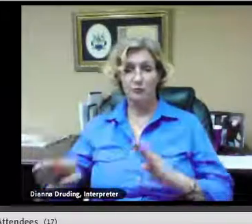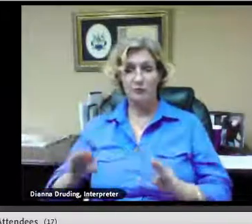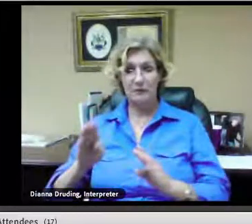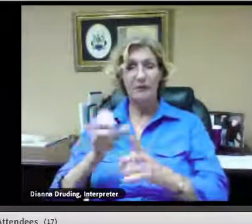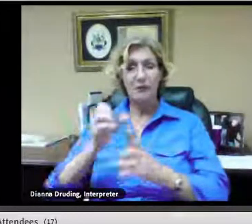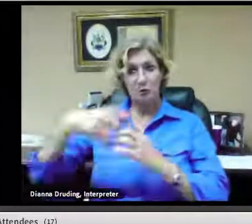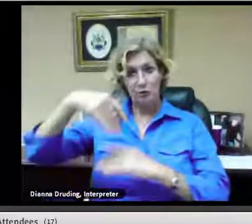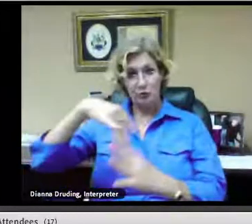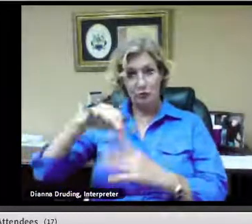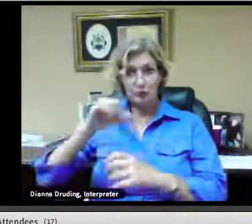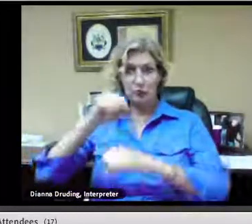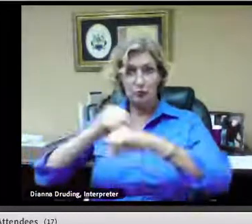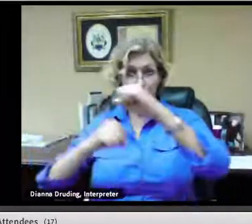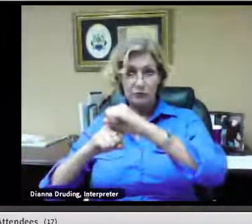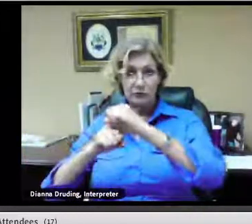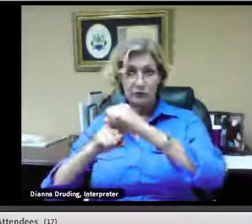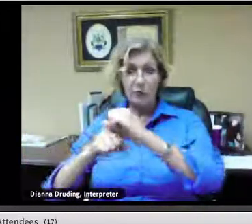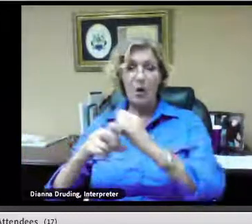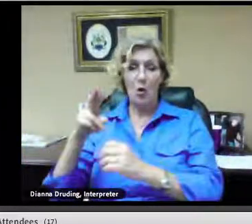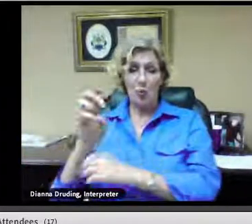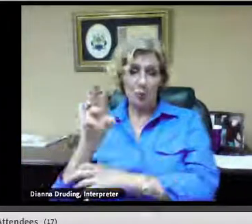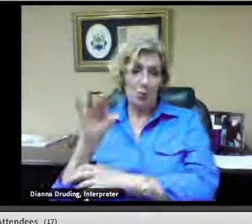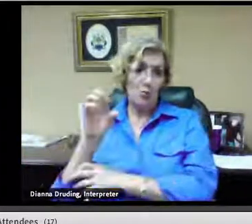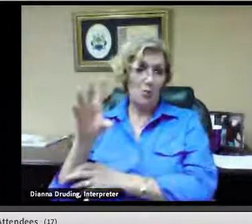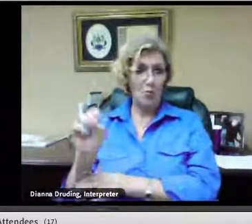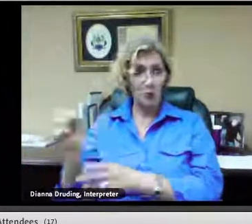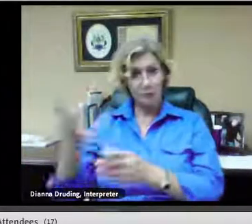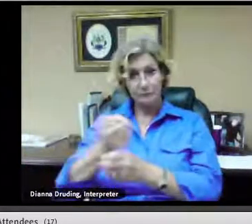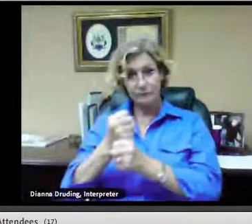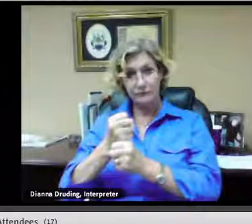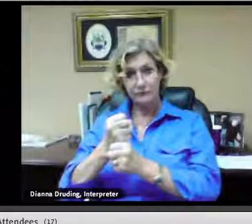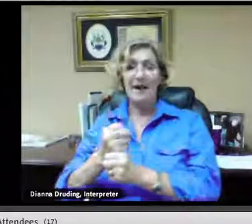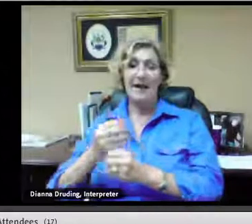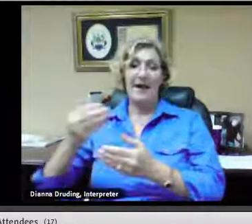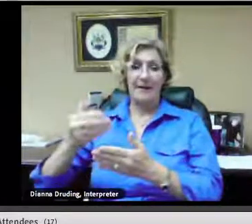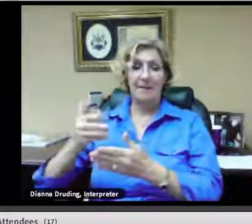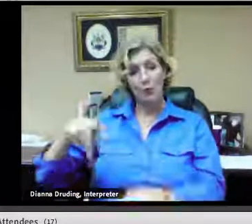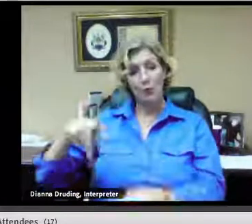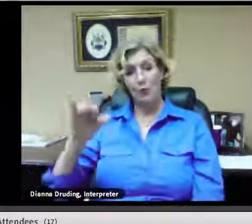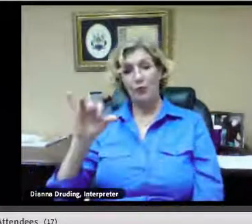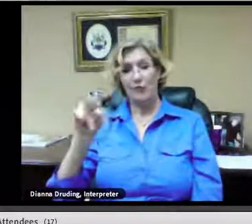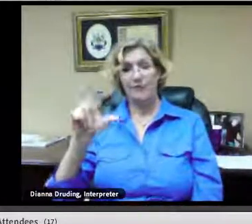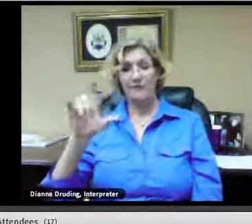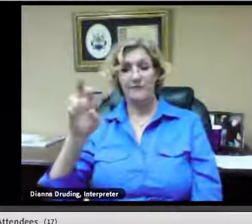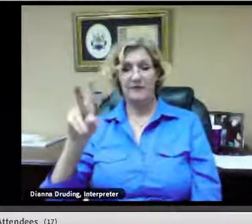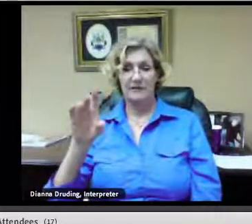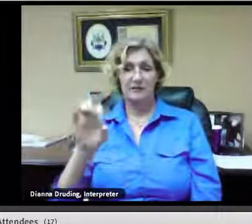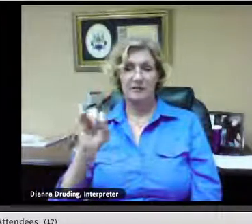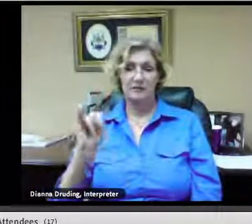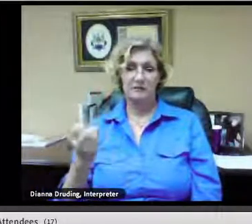and benefits of a society that are available to individuals according to their presumed --